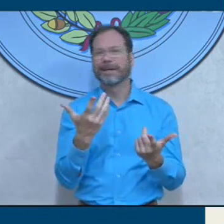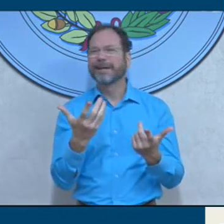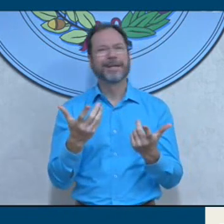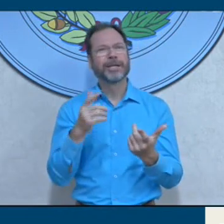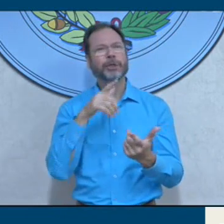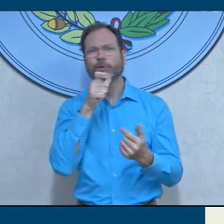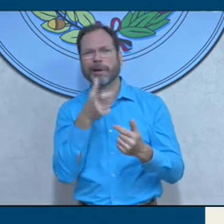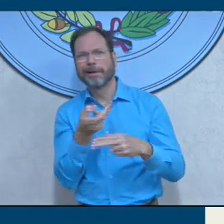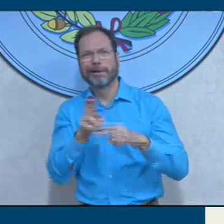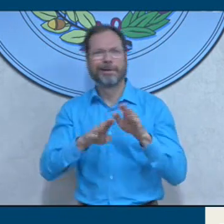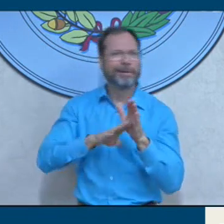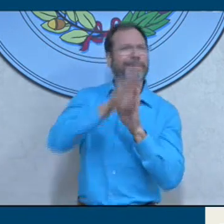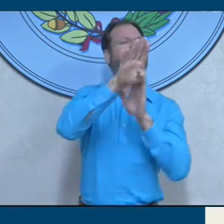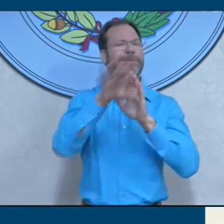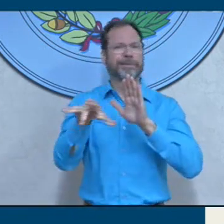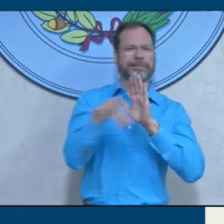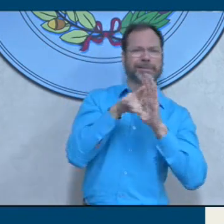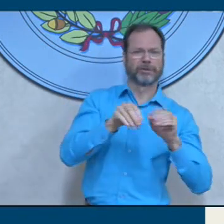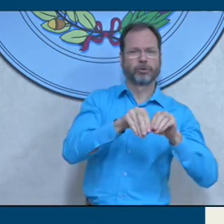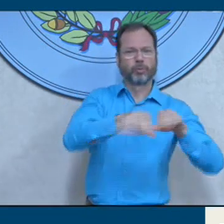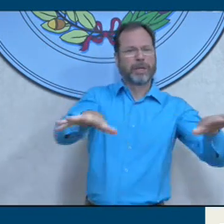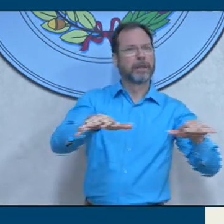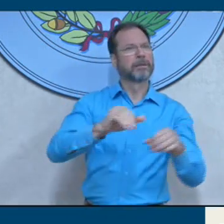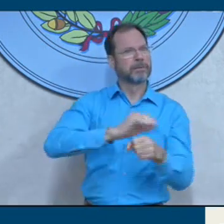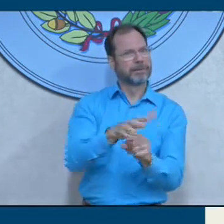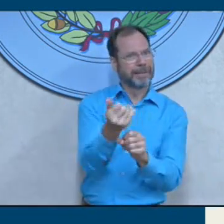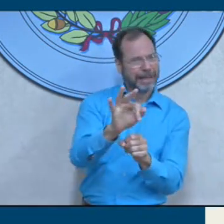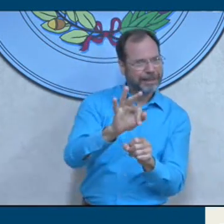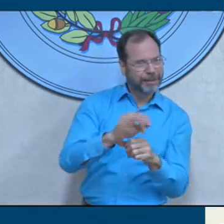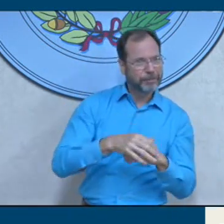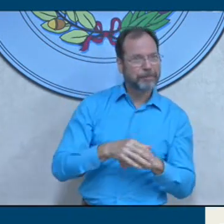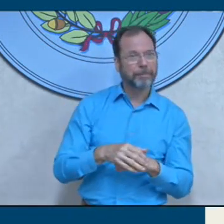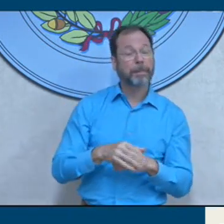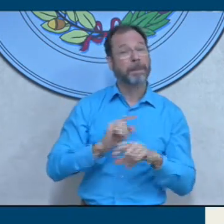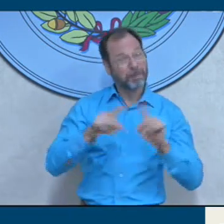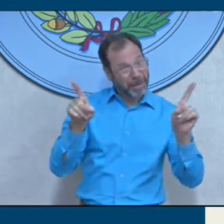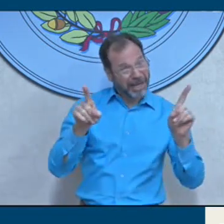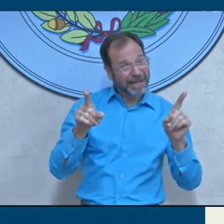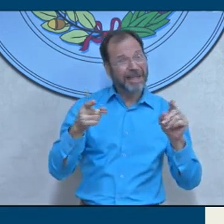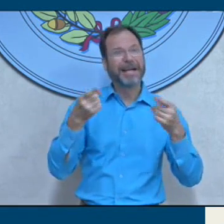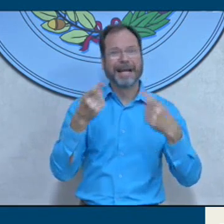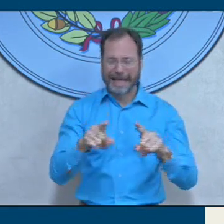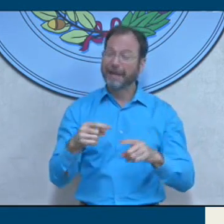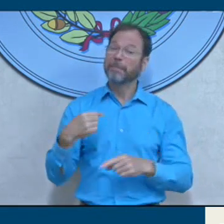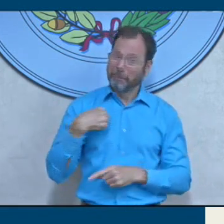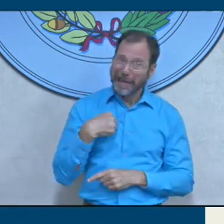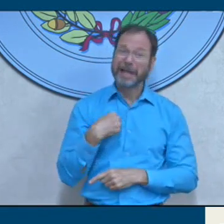ESTABLISHED BY DOCTORS KNOWING THAT IF THE STANDARDS WERE FOLLOWED THERE SHOULD NOT BE